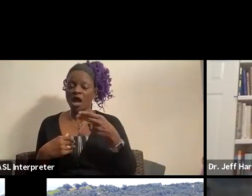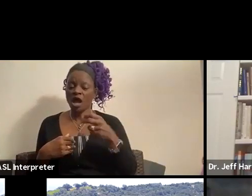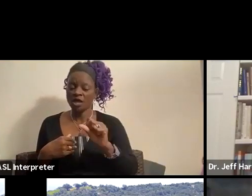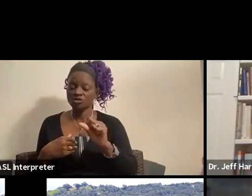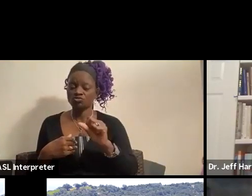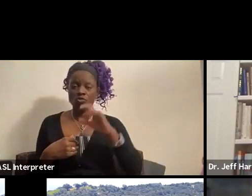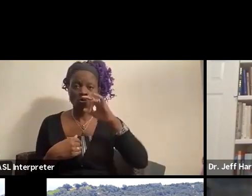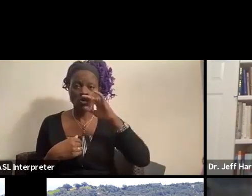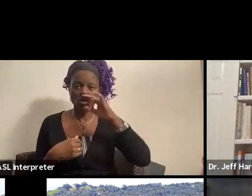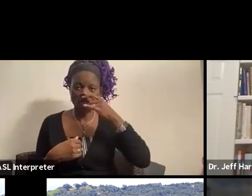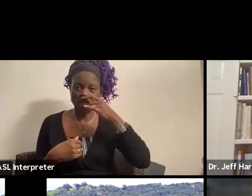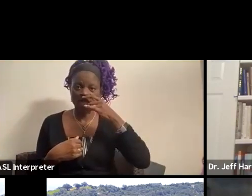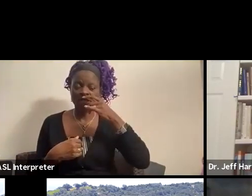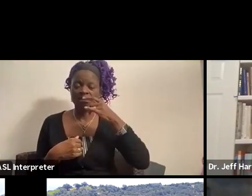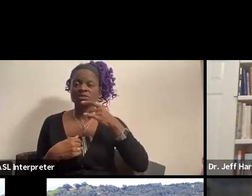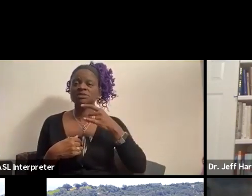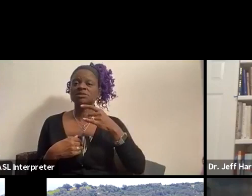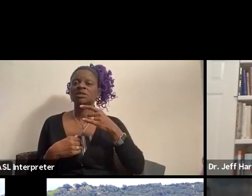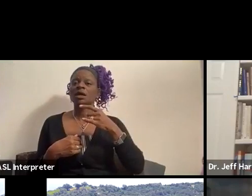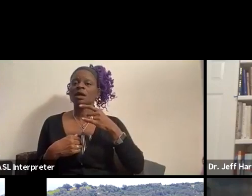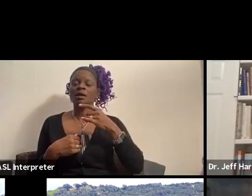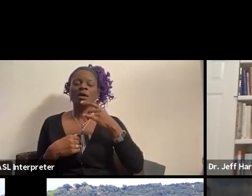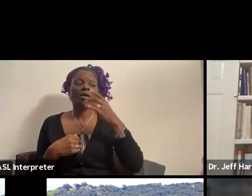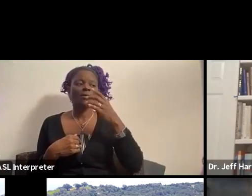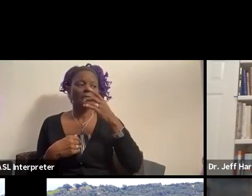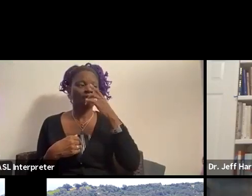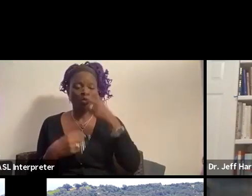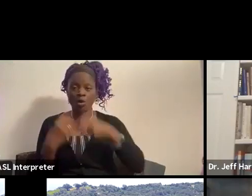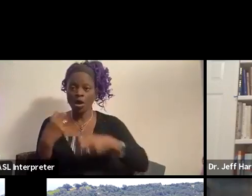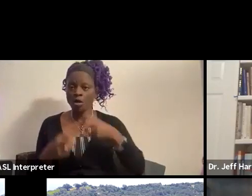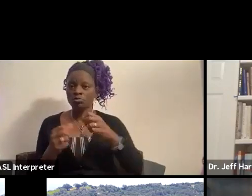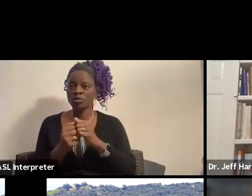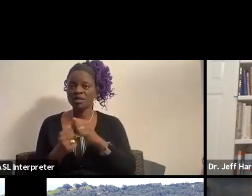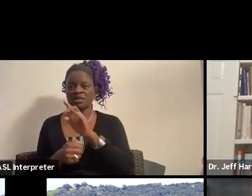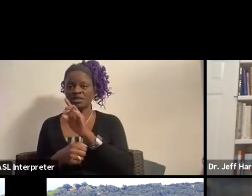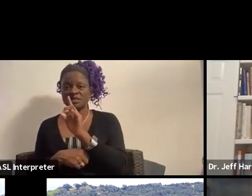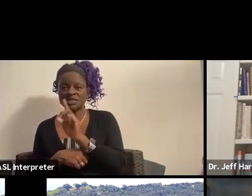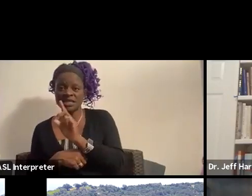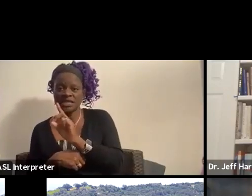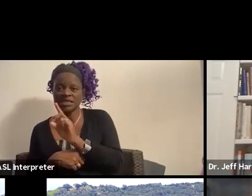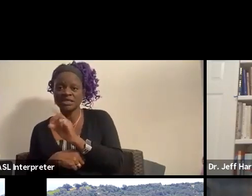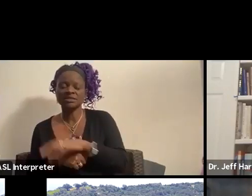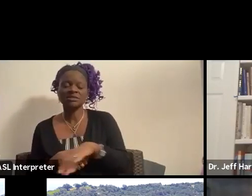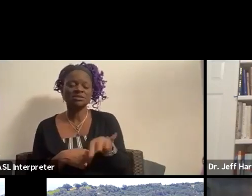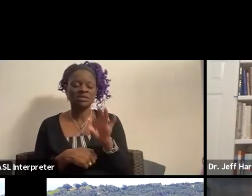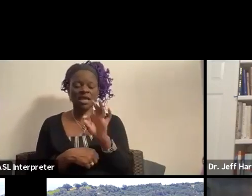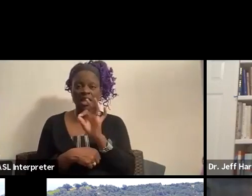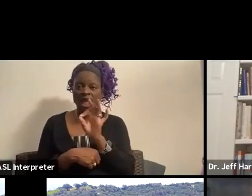We've had an increase in DNS because many teachers rolled the traditional instructional model into the distance